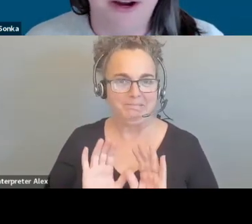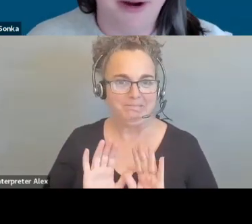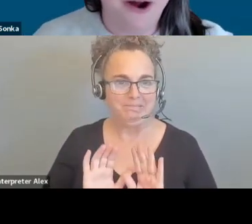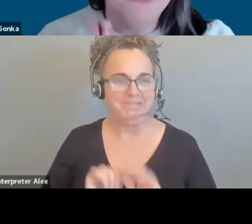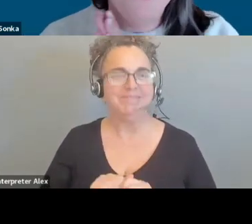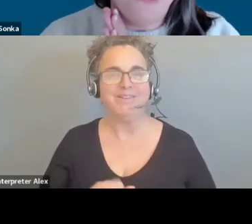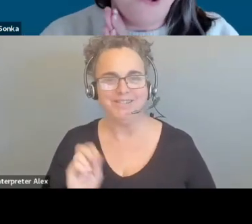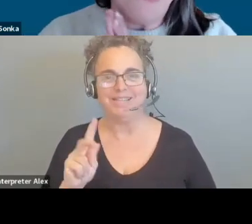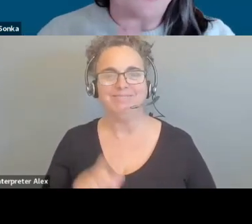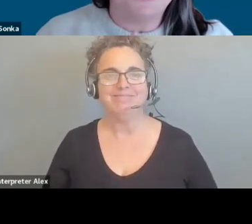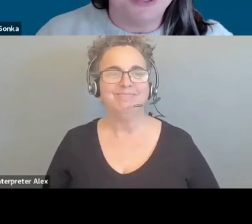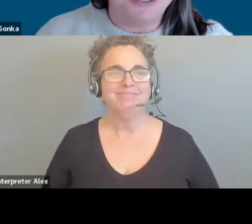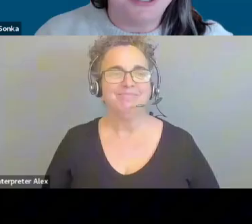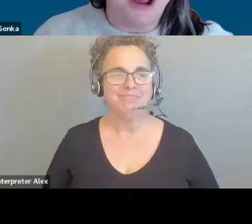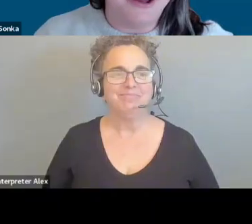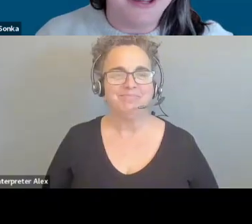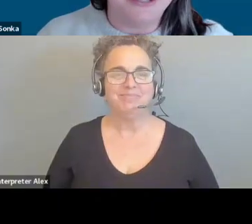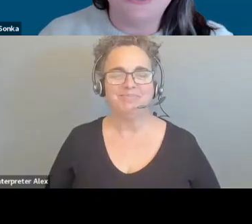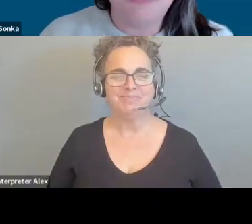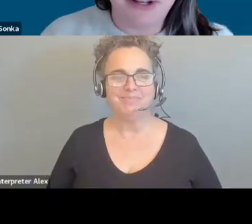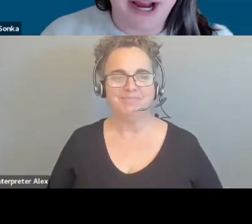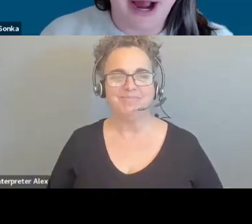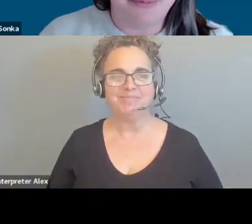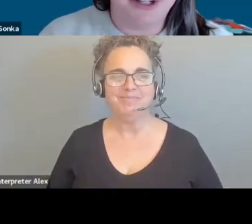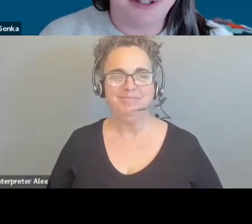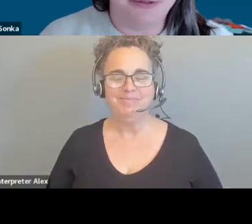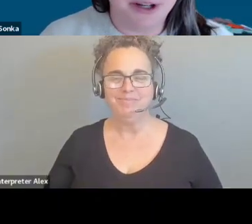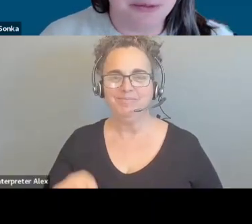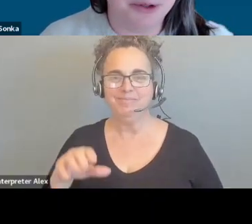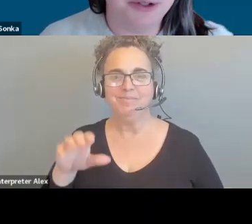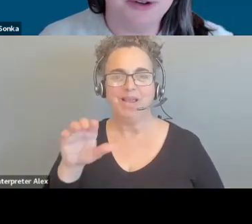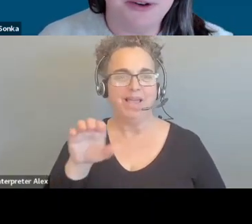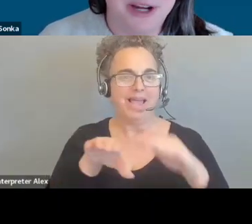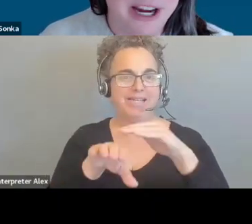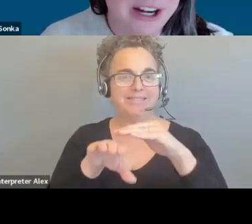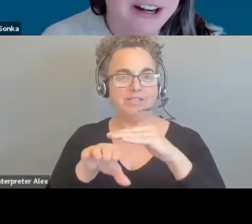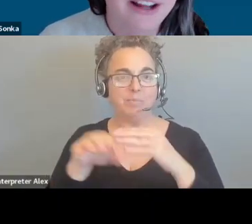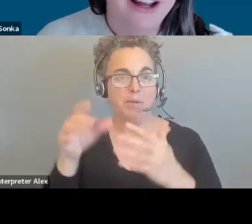Okay, there we go. Just the accessibility options available to you here.